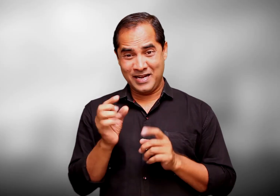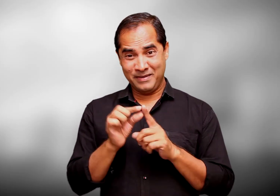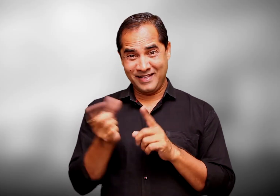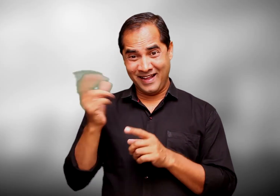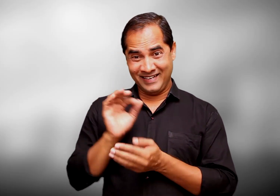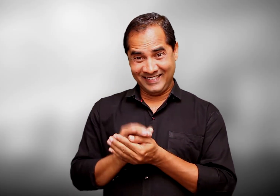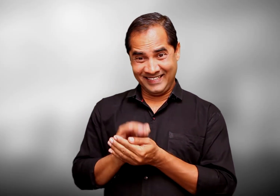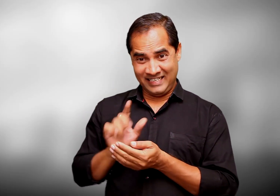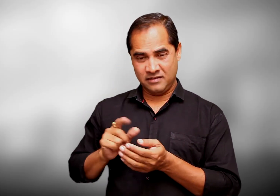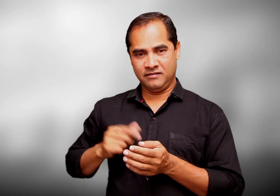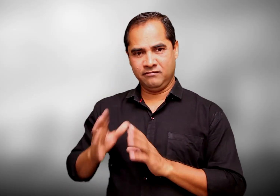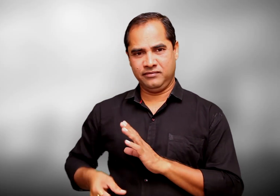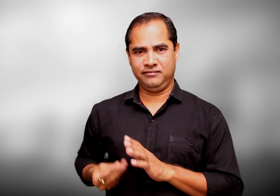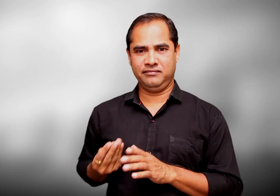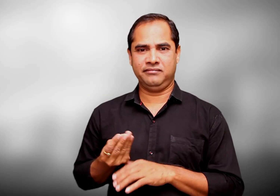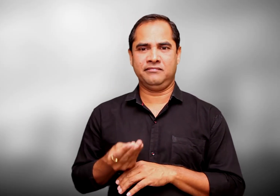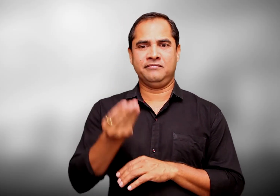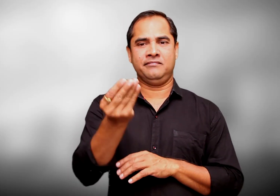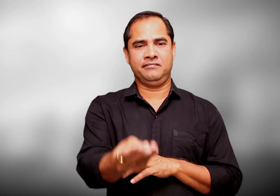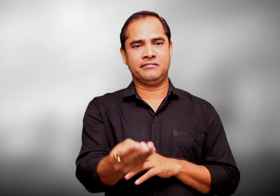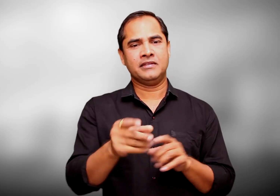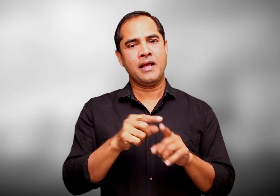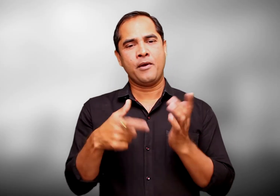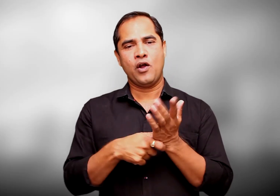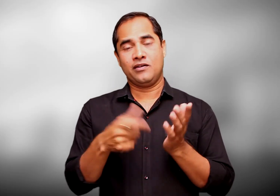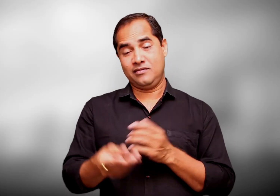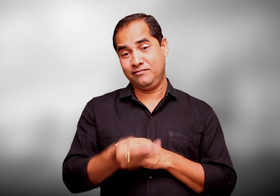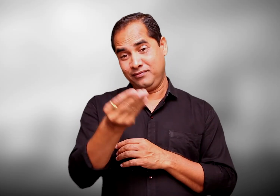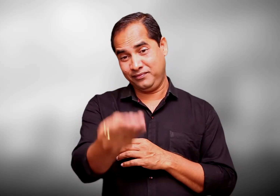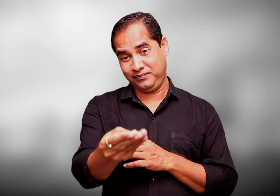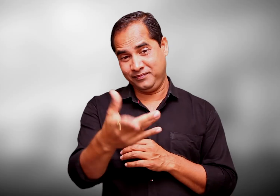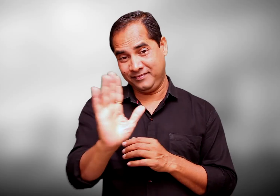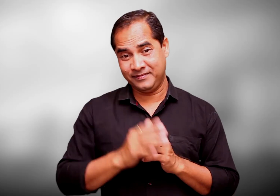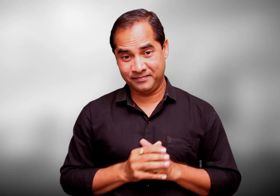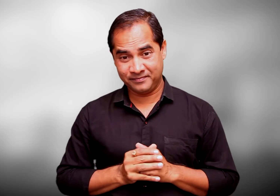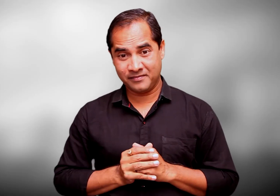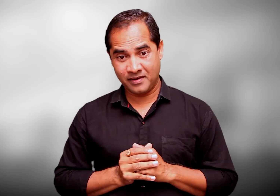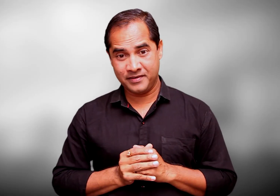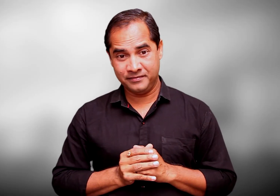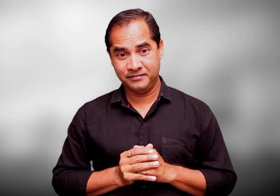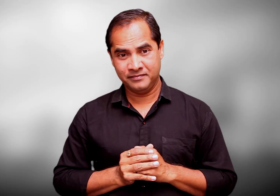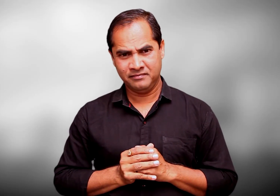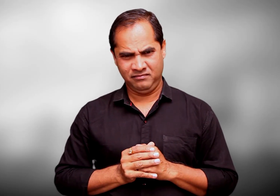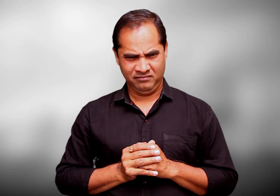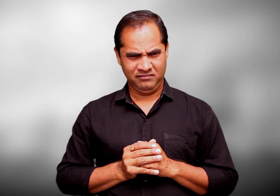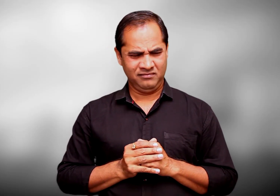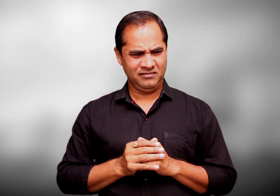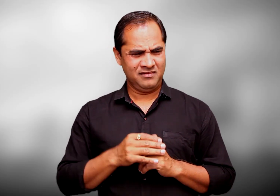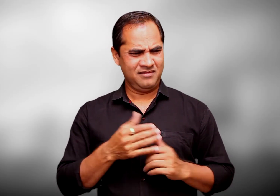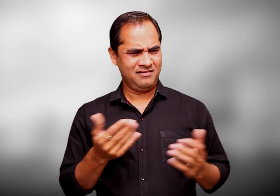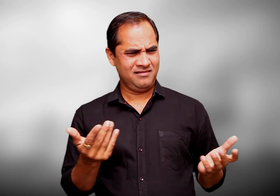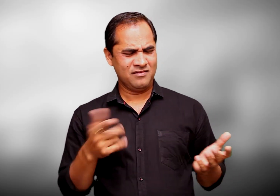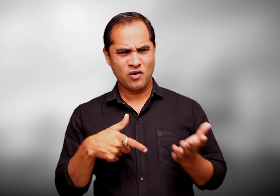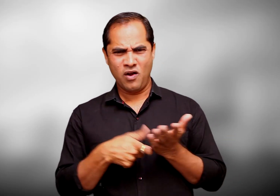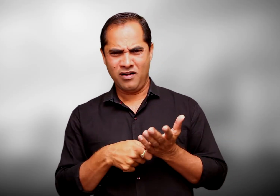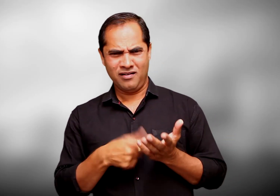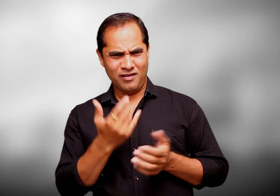another thirty paise from her pocket and handed the coins to the conductor.'